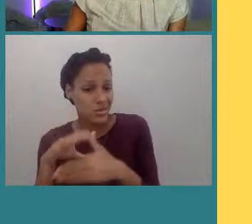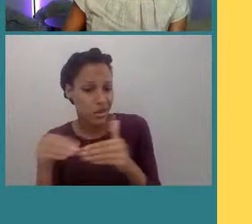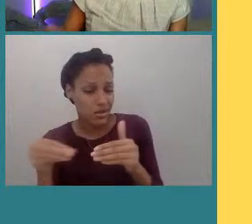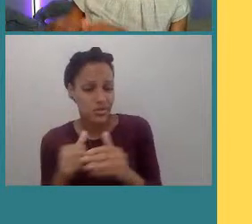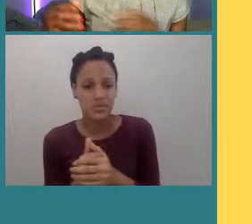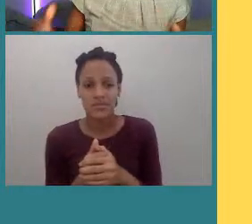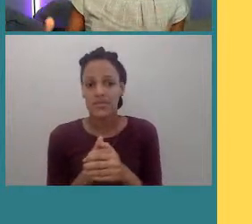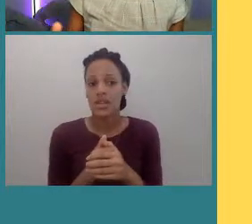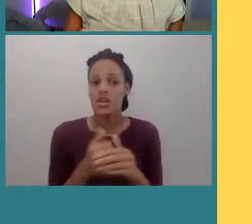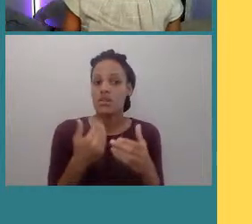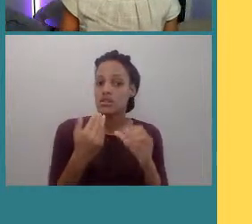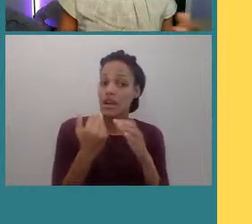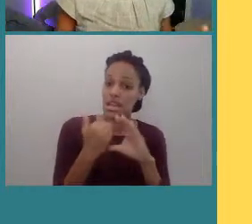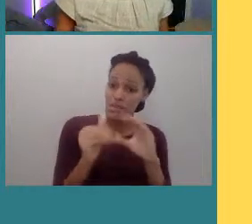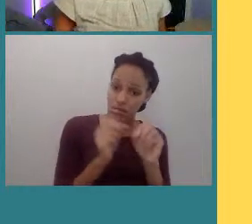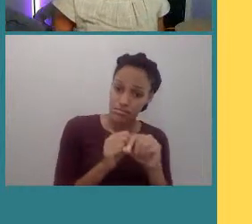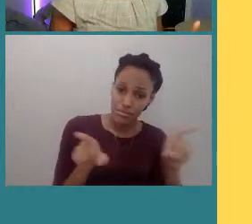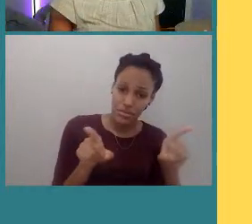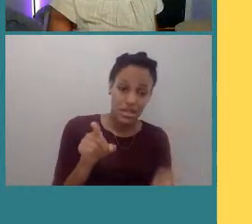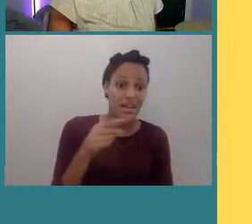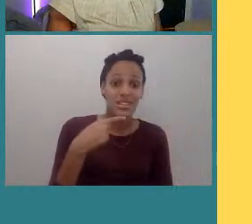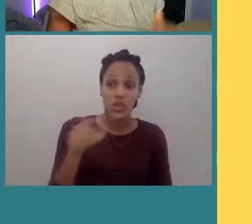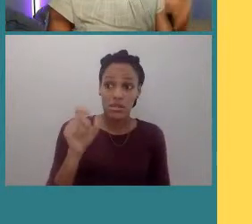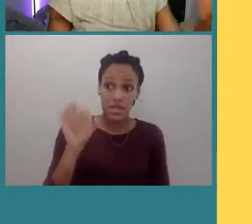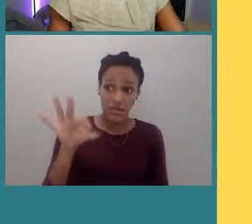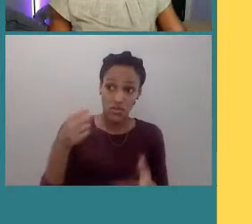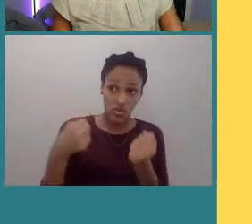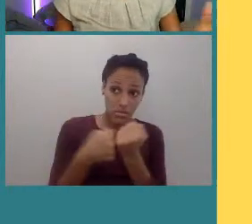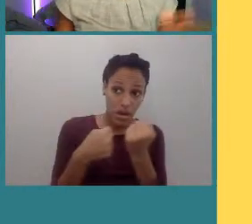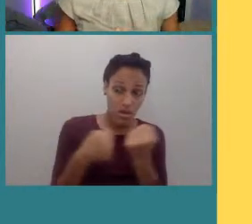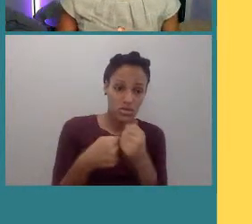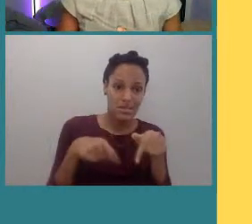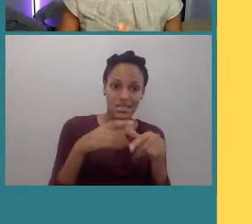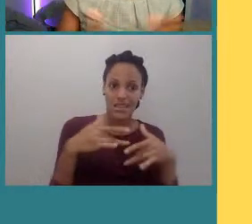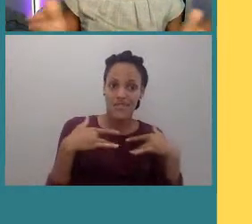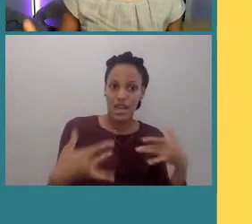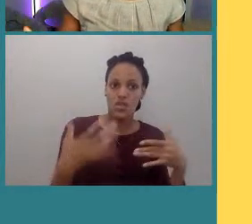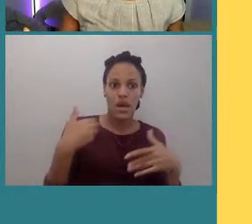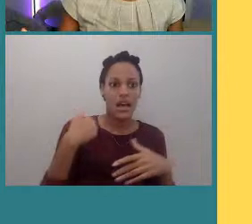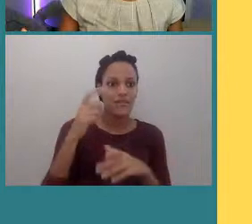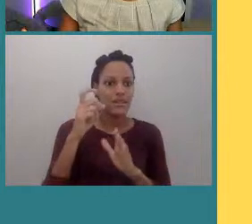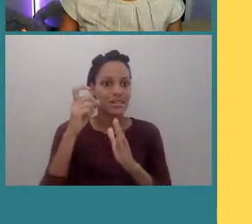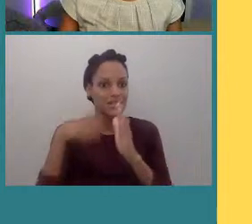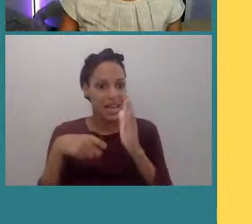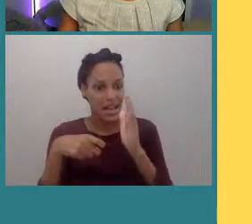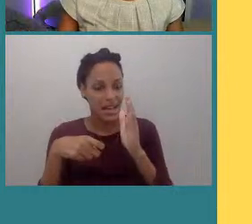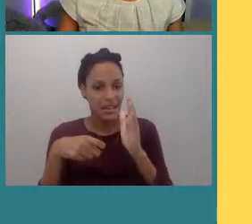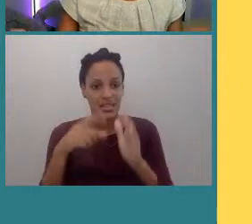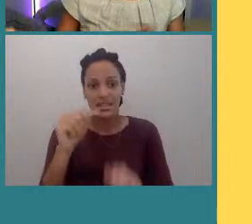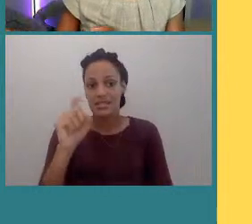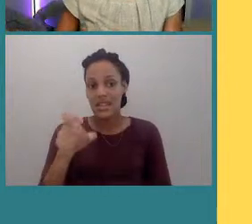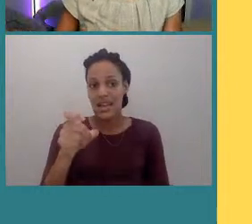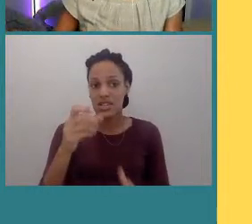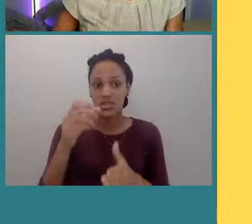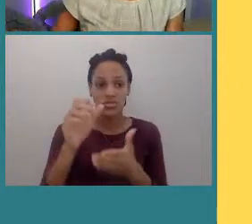for Social Change. I went through all the models -- I love Roxanne Gay, a writer I looked up to-- but something was nagging me. It was something about the things we generally talk